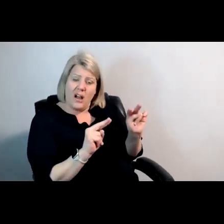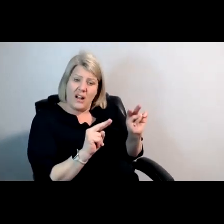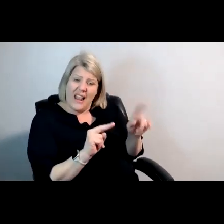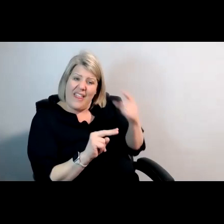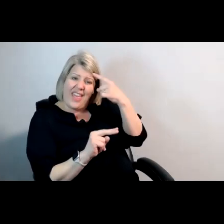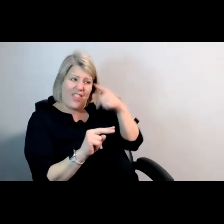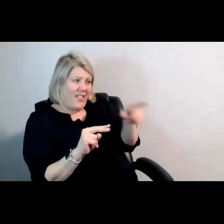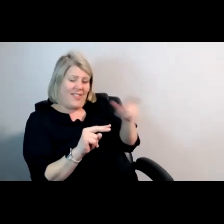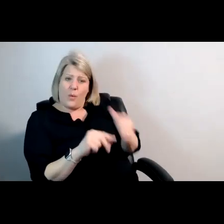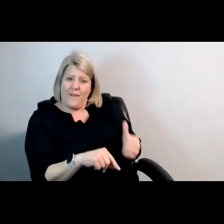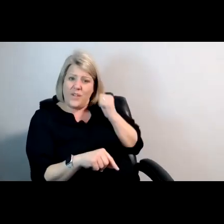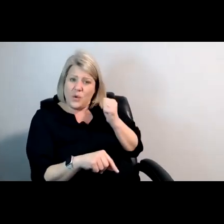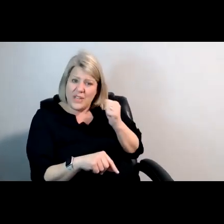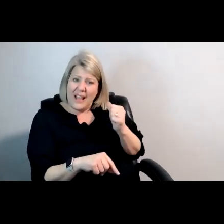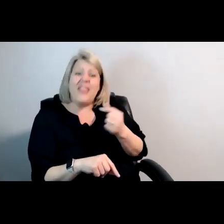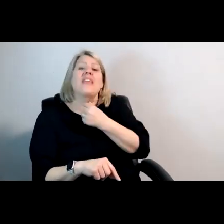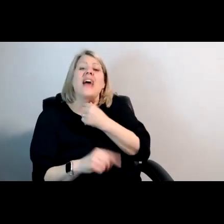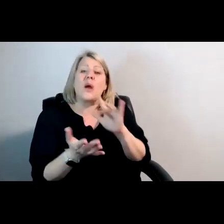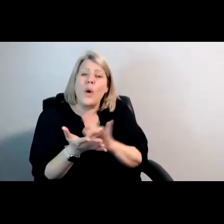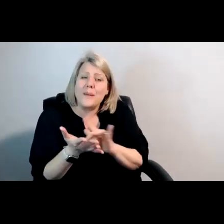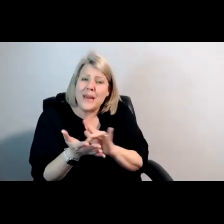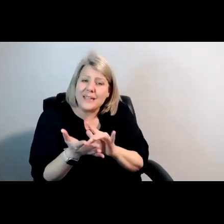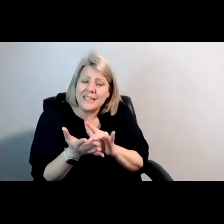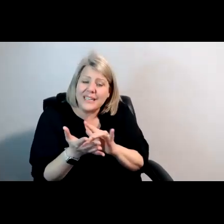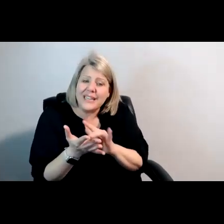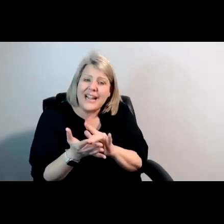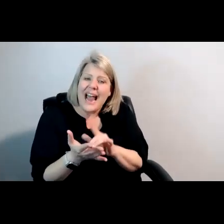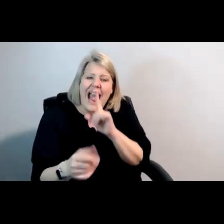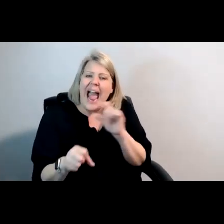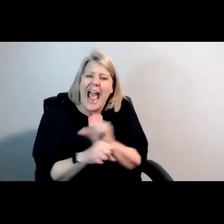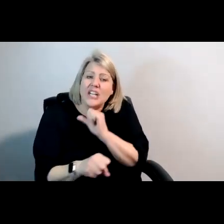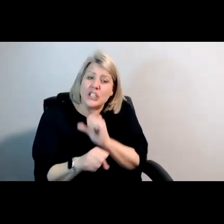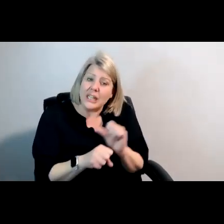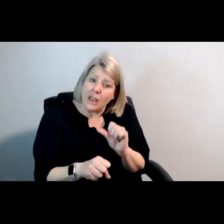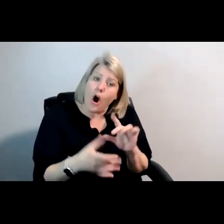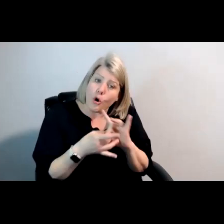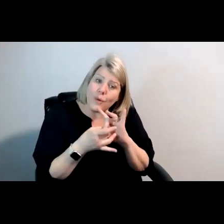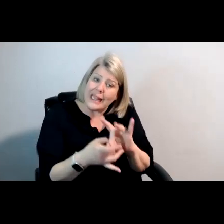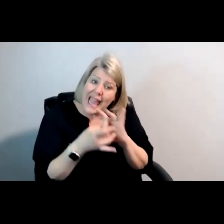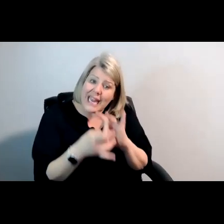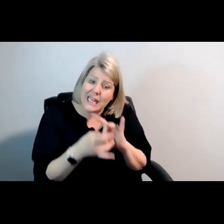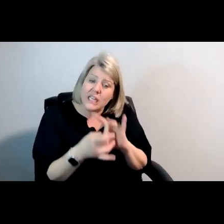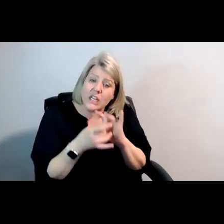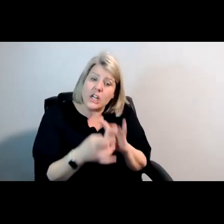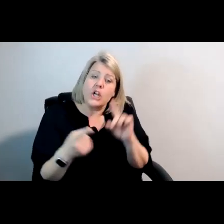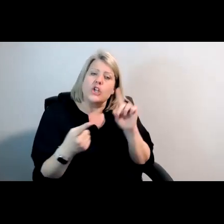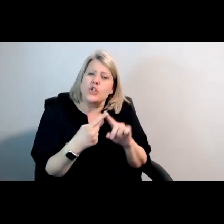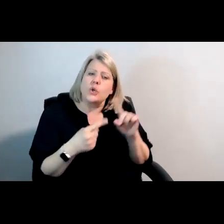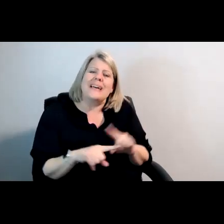to the person not taking the thyroid medication actually were related to a totally different diagnosis